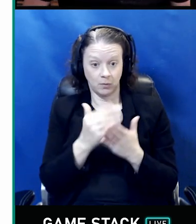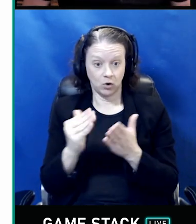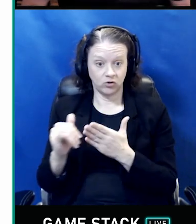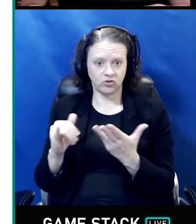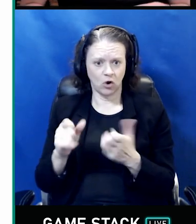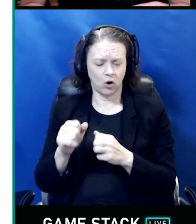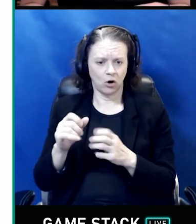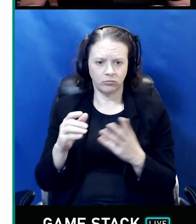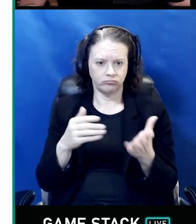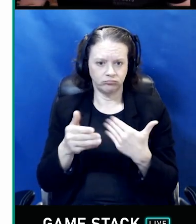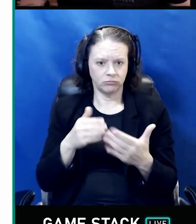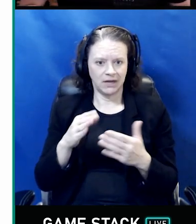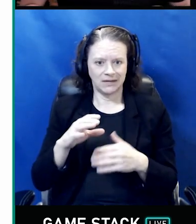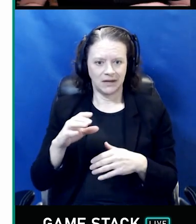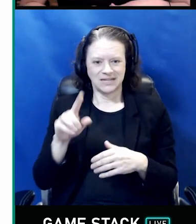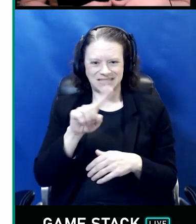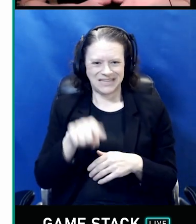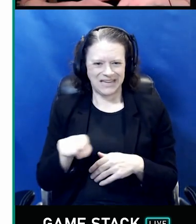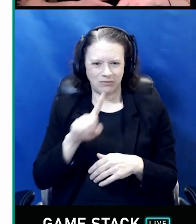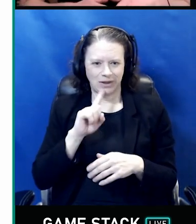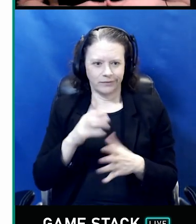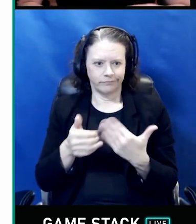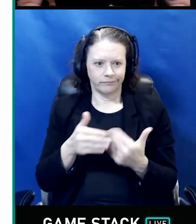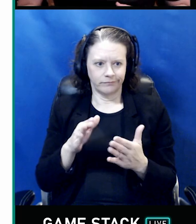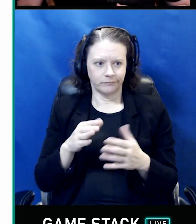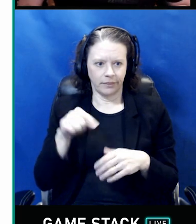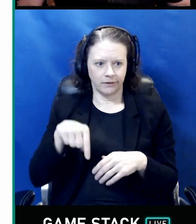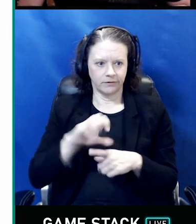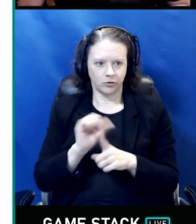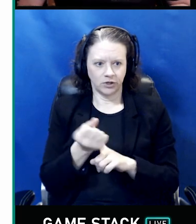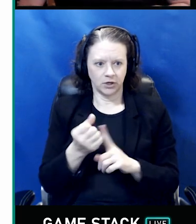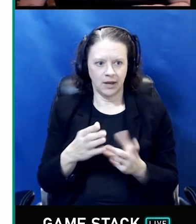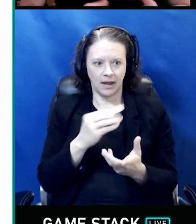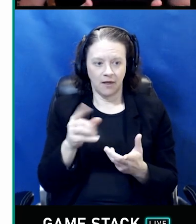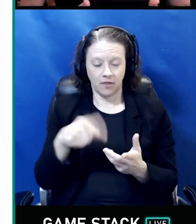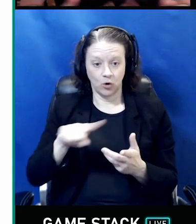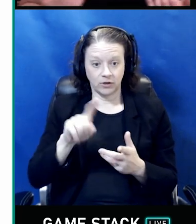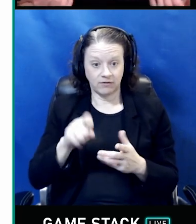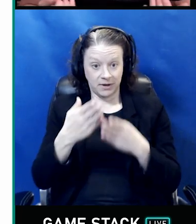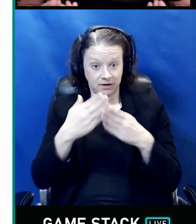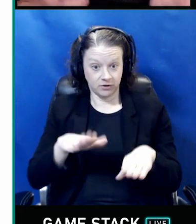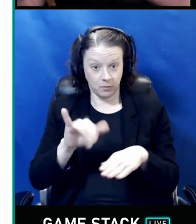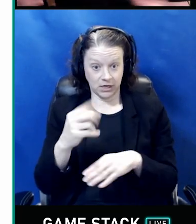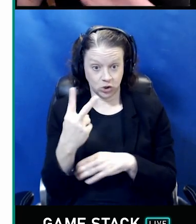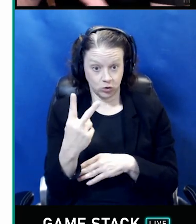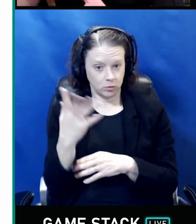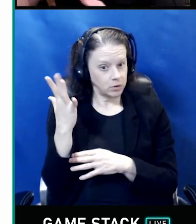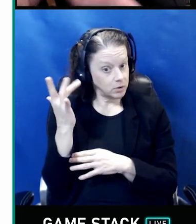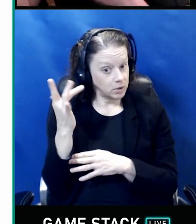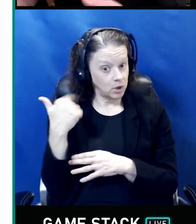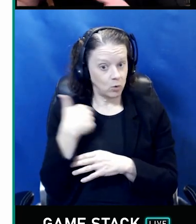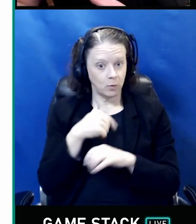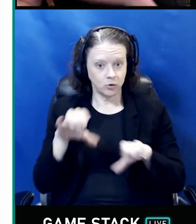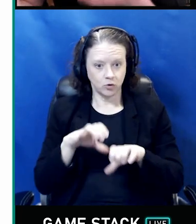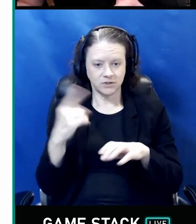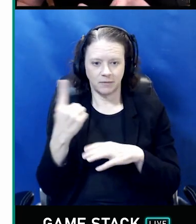the C component can be whatever it wants to be, it's not it's not really relevant in this case. And those have to be divisible by two because we're